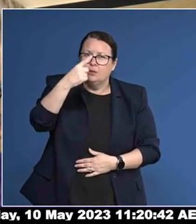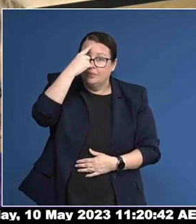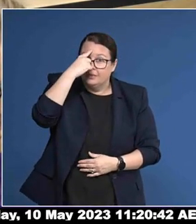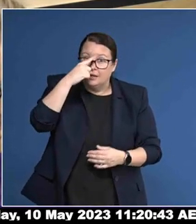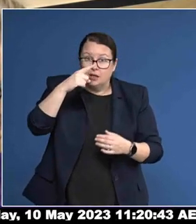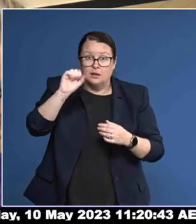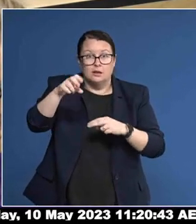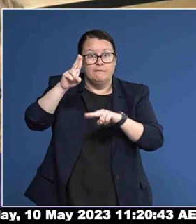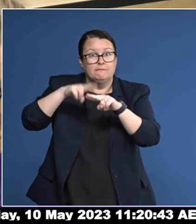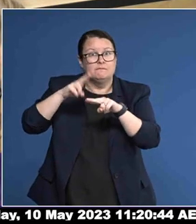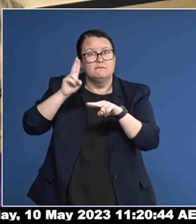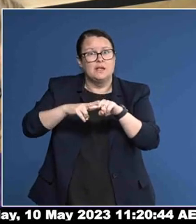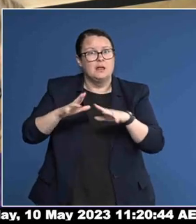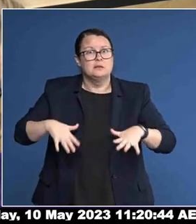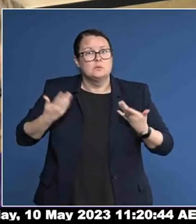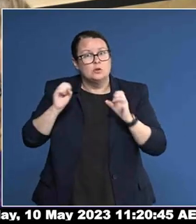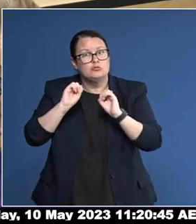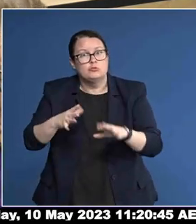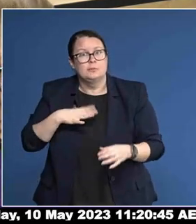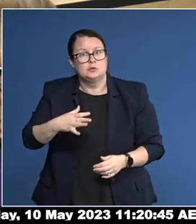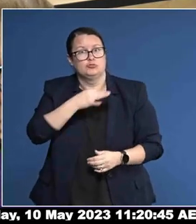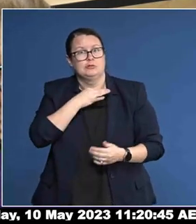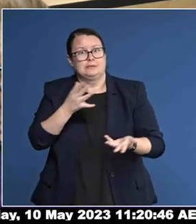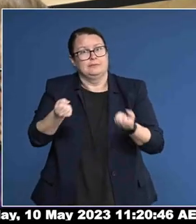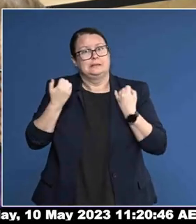Yes.